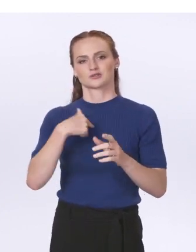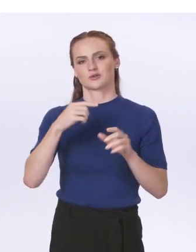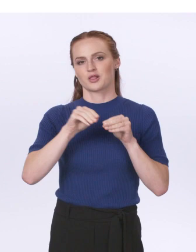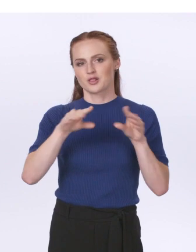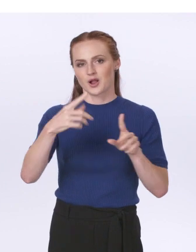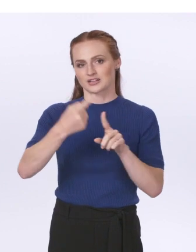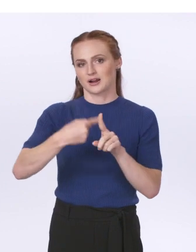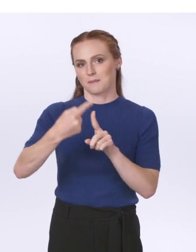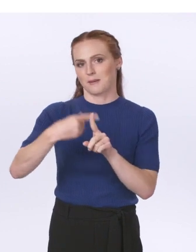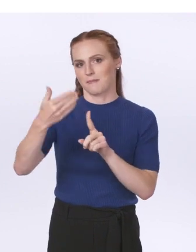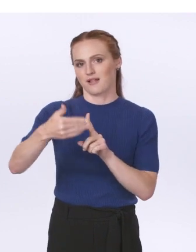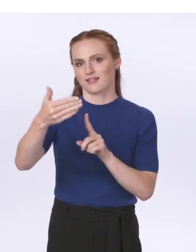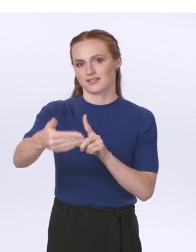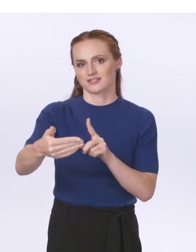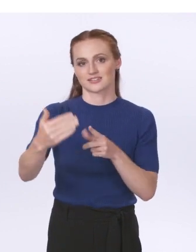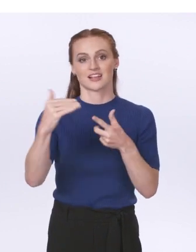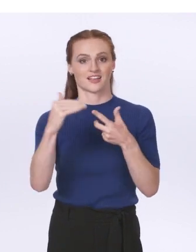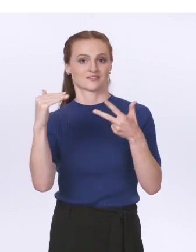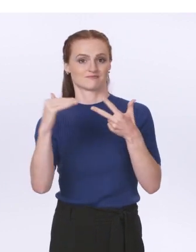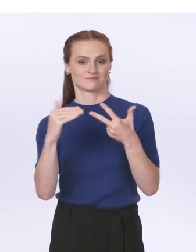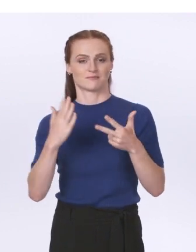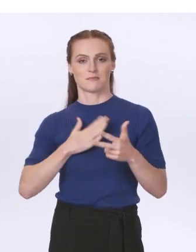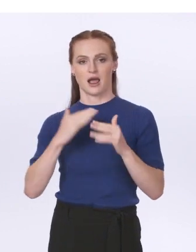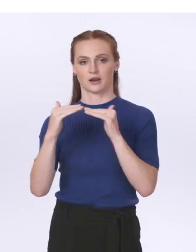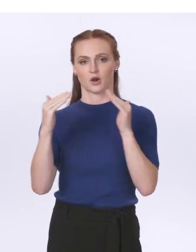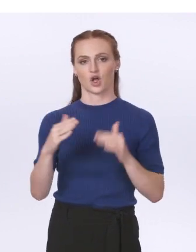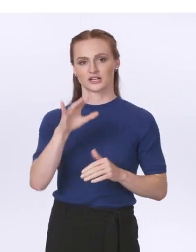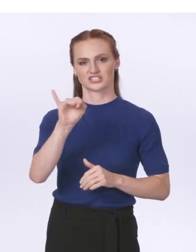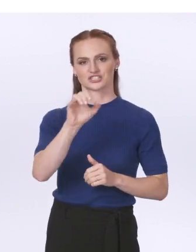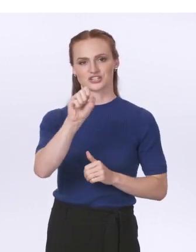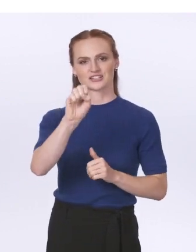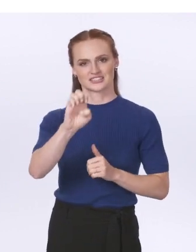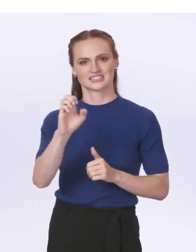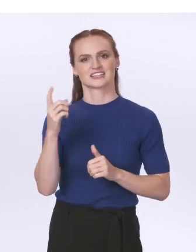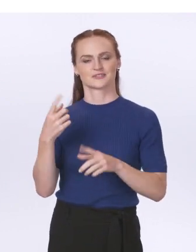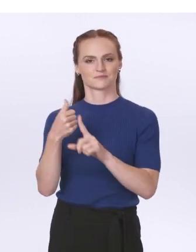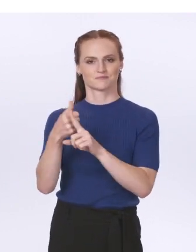After that, my colleague Jesse will dive deeper into Interaction SDK,